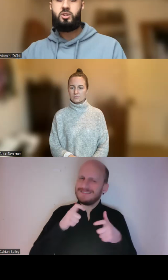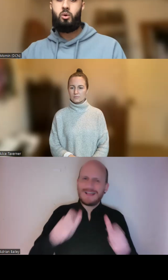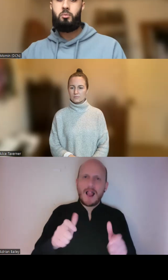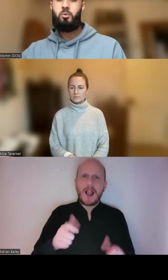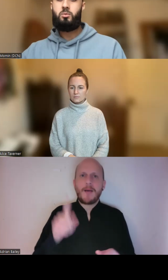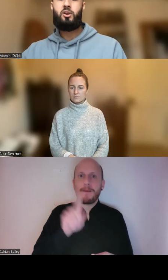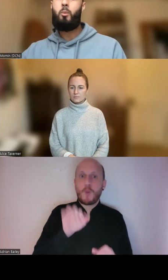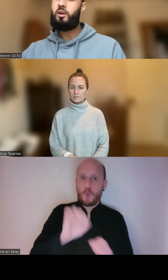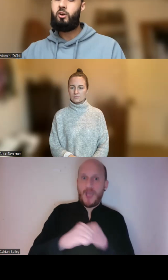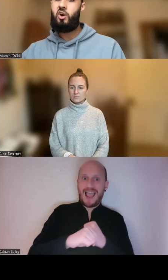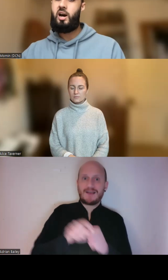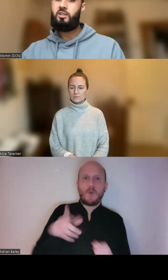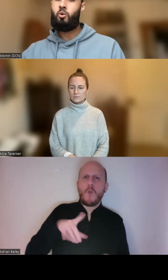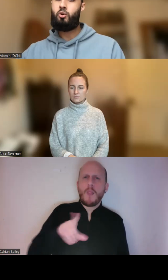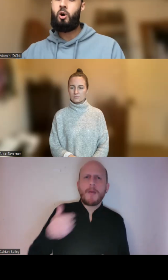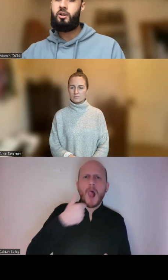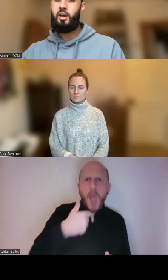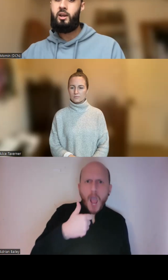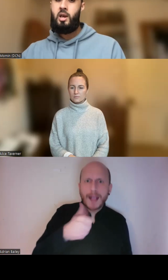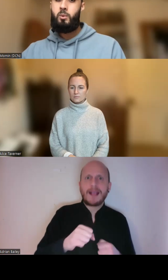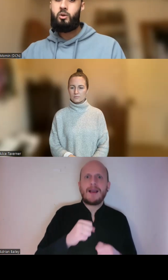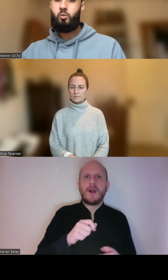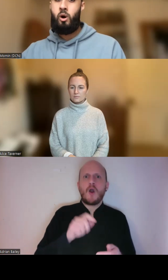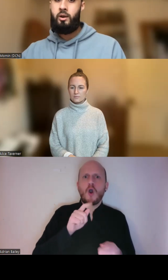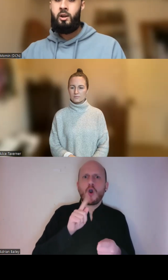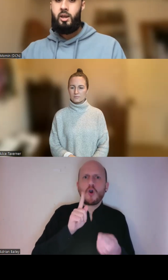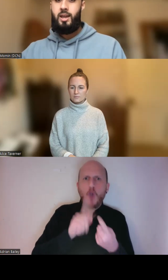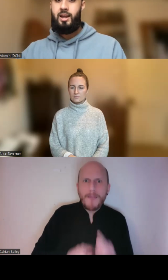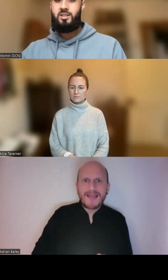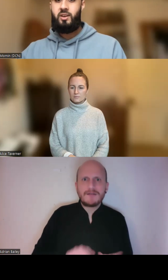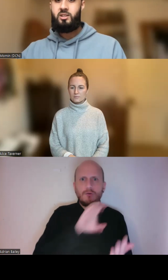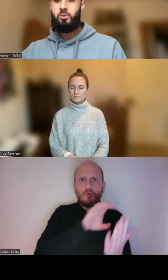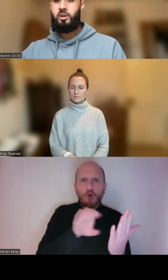You still want people to be commenting on your ads or your content because one, it lets Facebook,